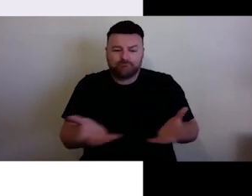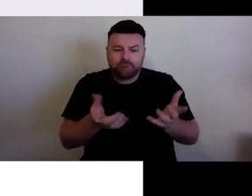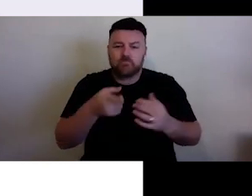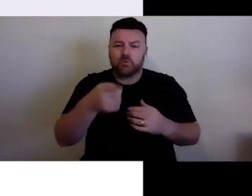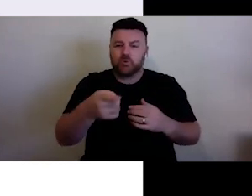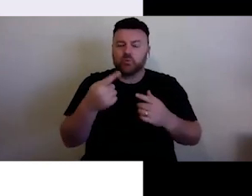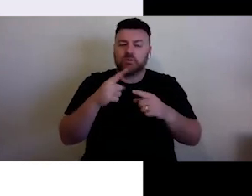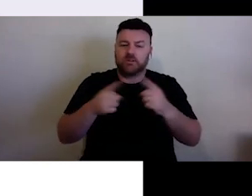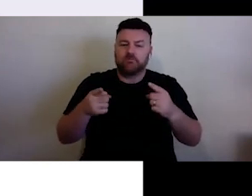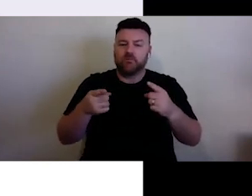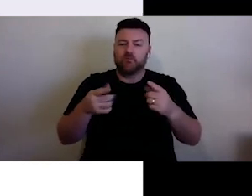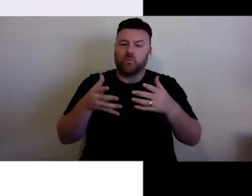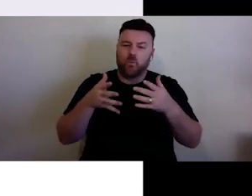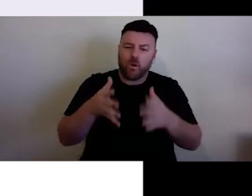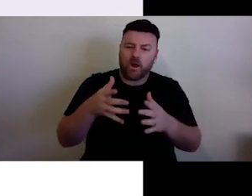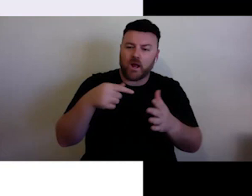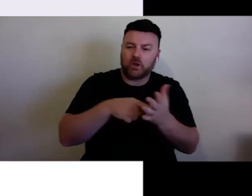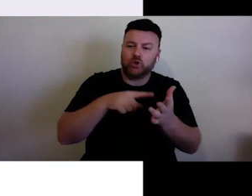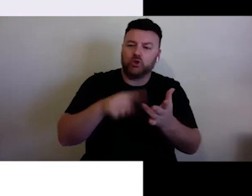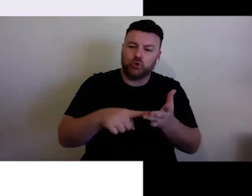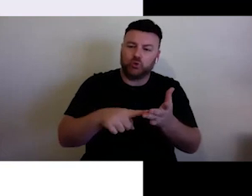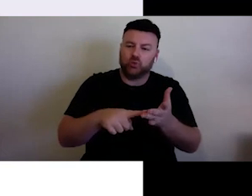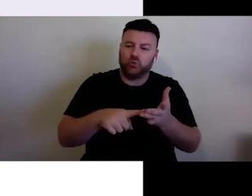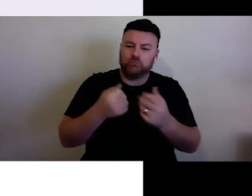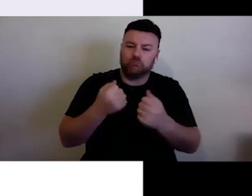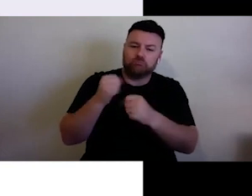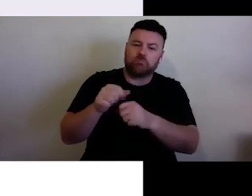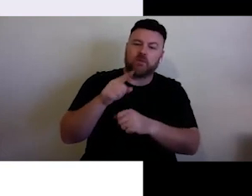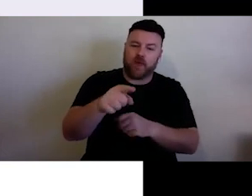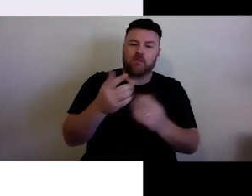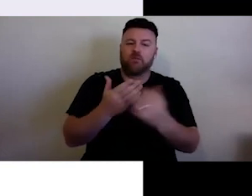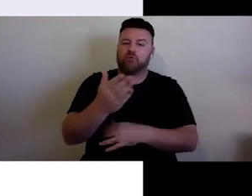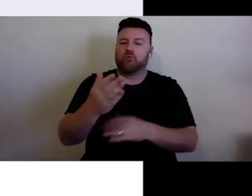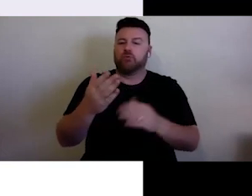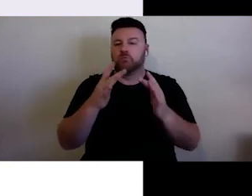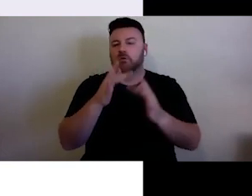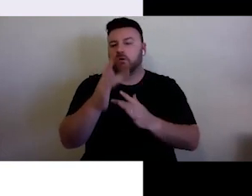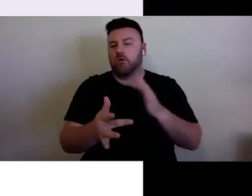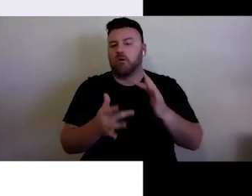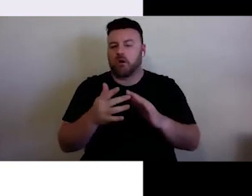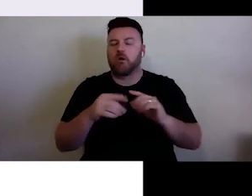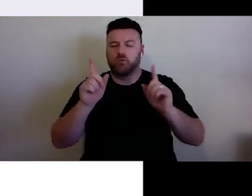sorry, that people can have strategies when they're interacting in a digital space. I'm going to start down the bottom, where